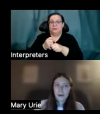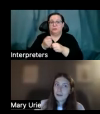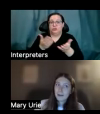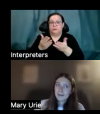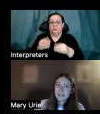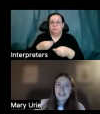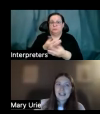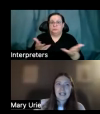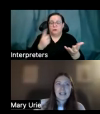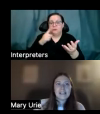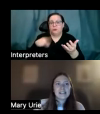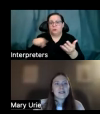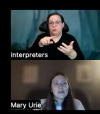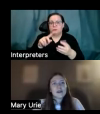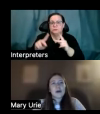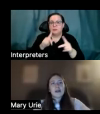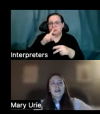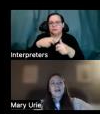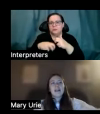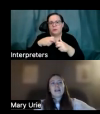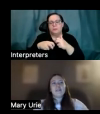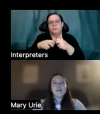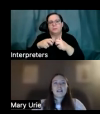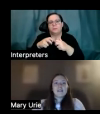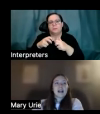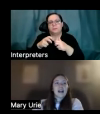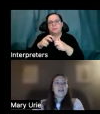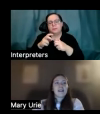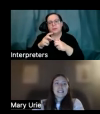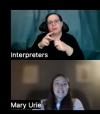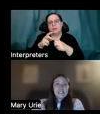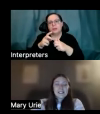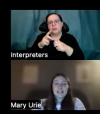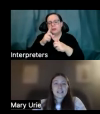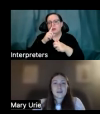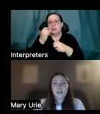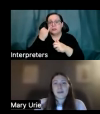a problem. And so, if you guys have ideas to make the situation